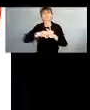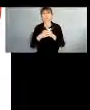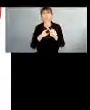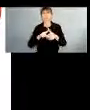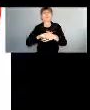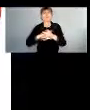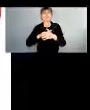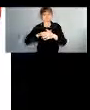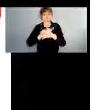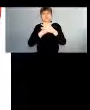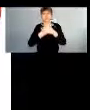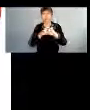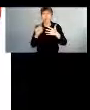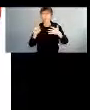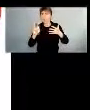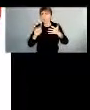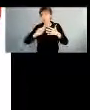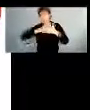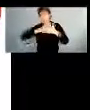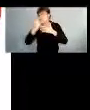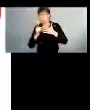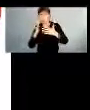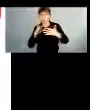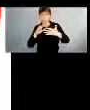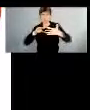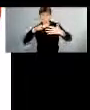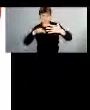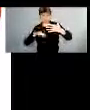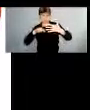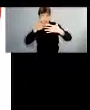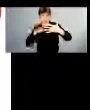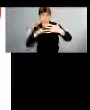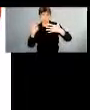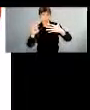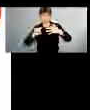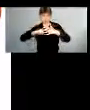that will fall within the general range of the grant and imagine how the project would